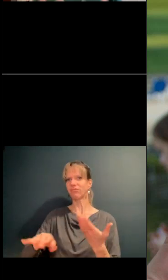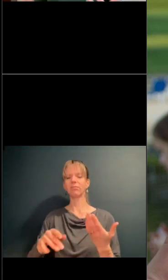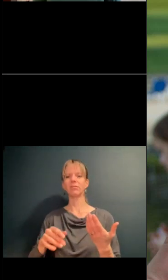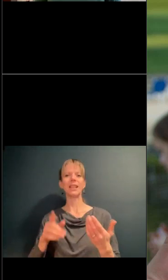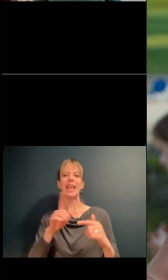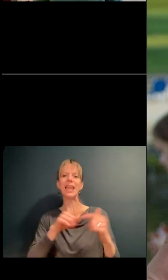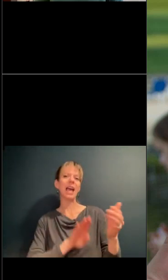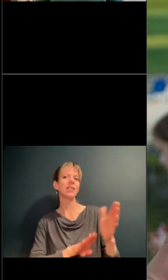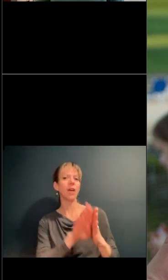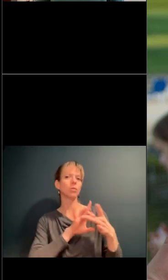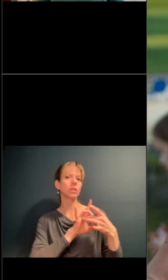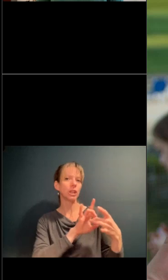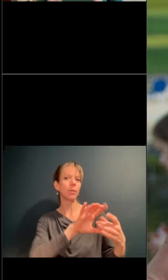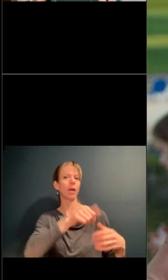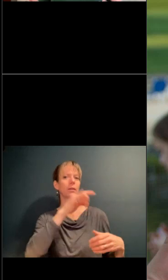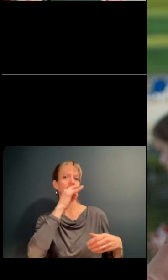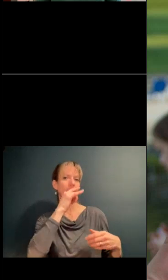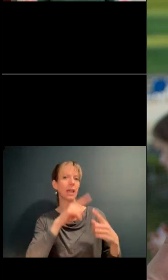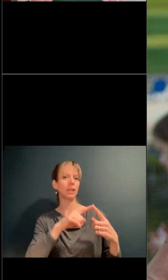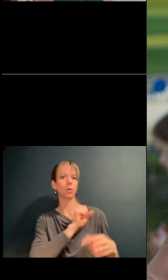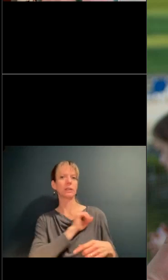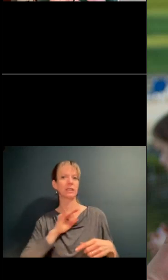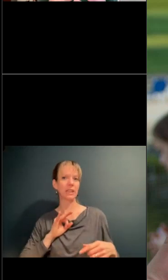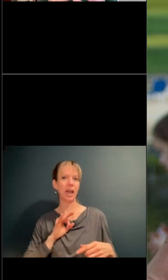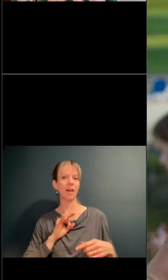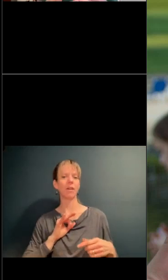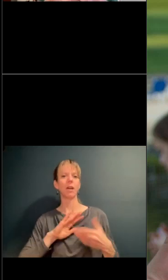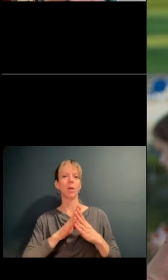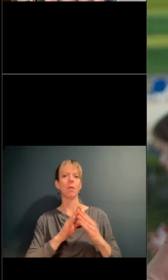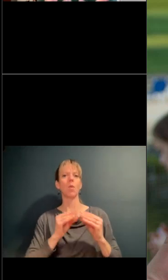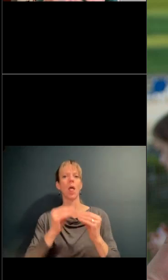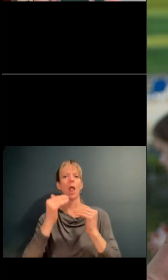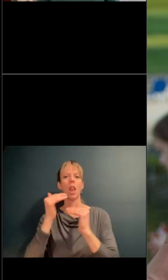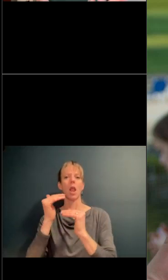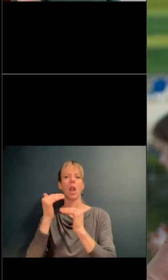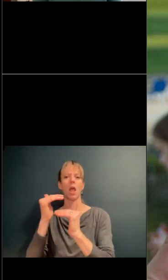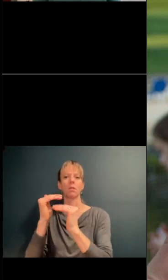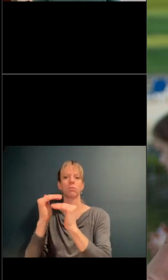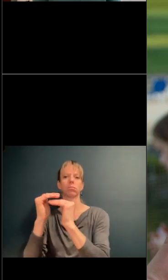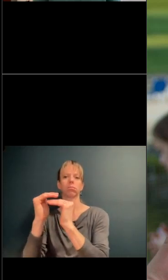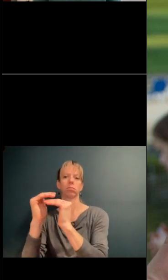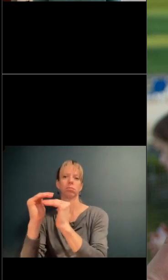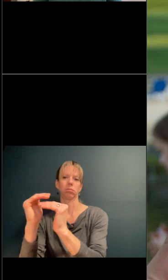other kids and staff at school just becomes more limited, and they become less known.